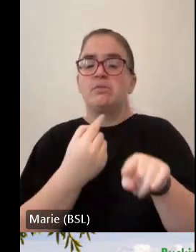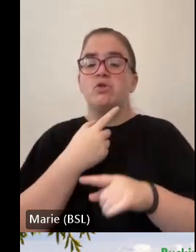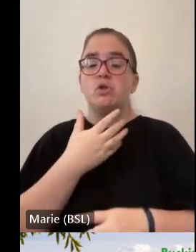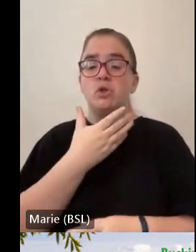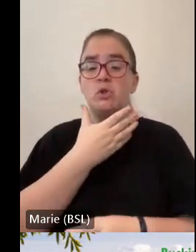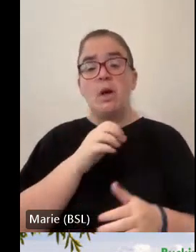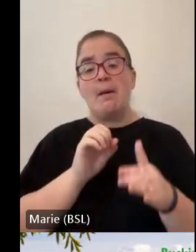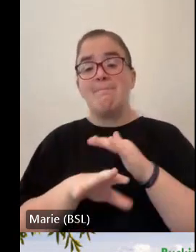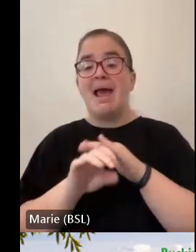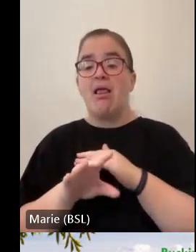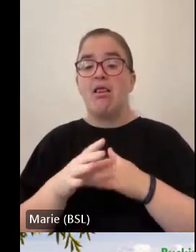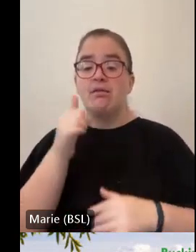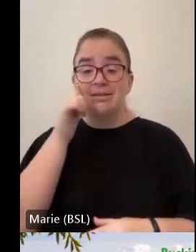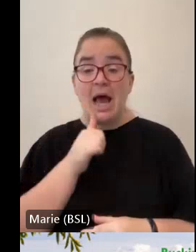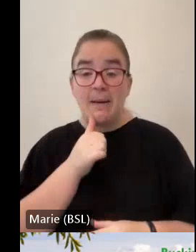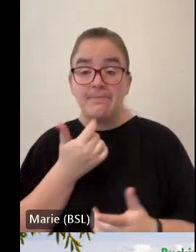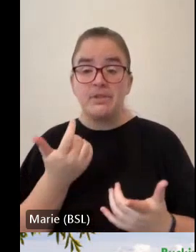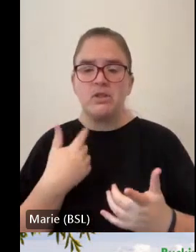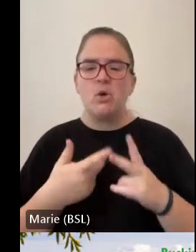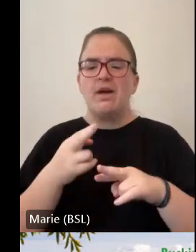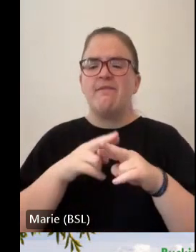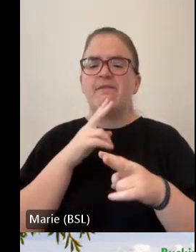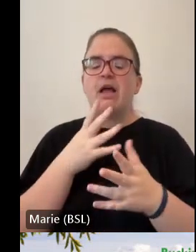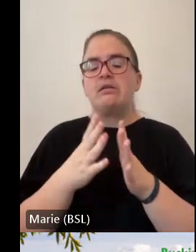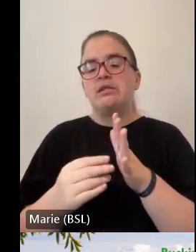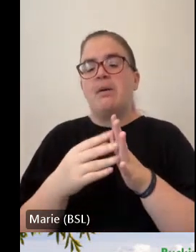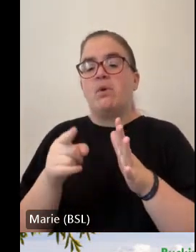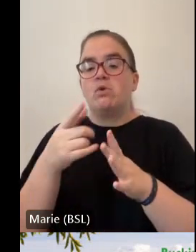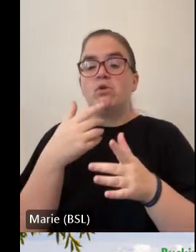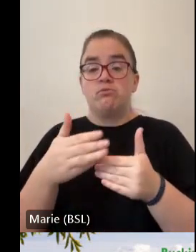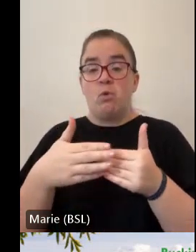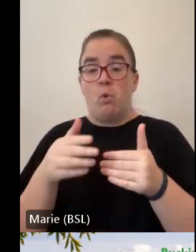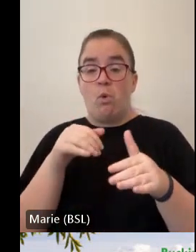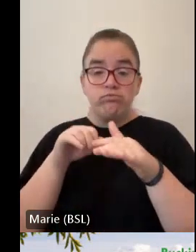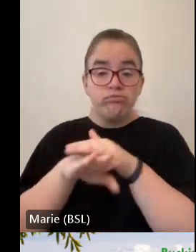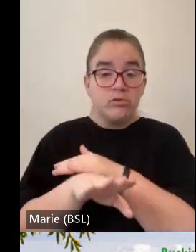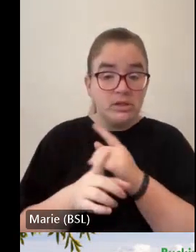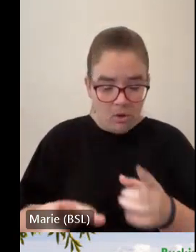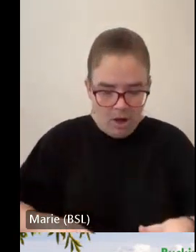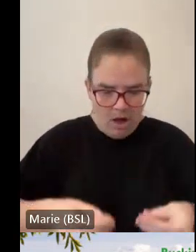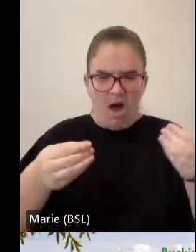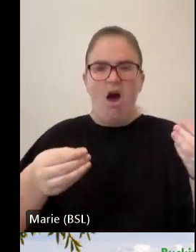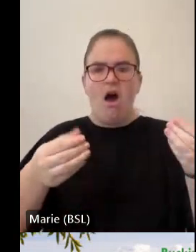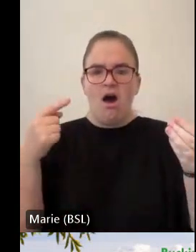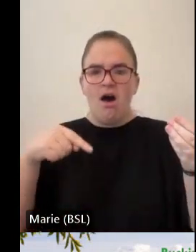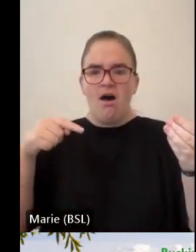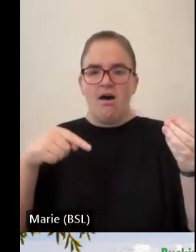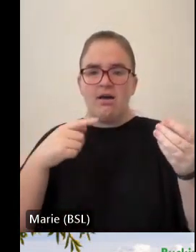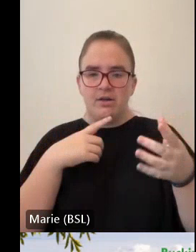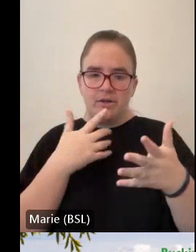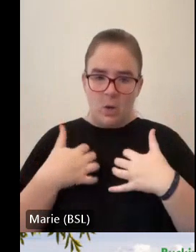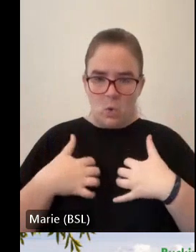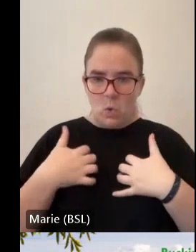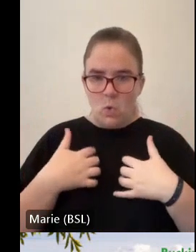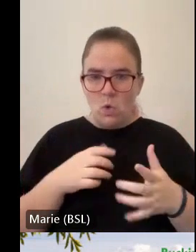So you know the letter scams that you get through the door and we'll we'll pick up on that a bit later as to what might be